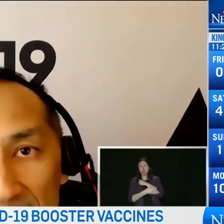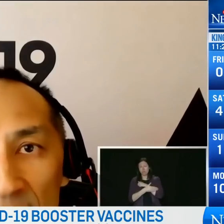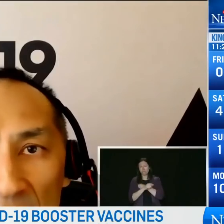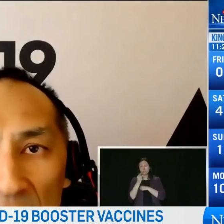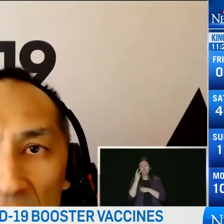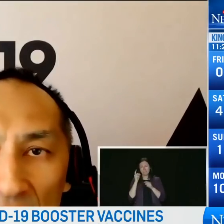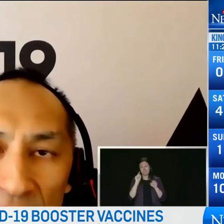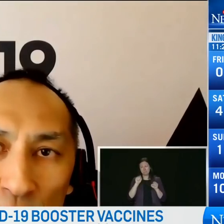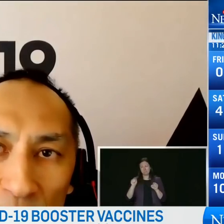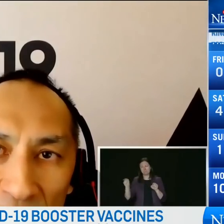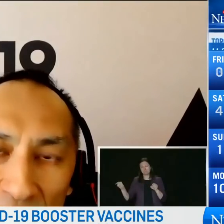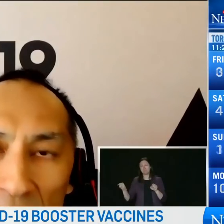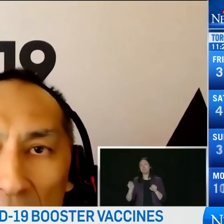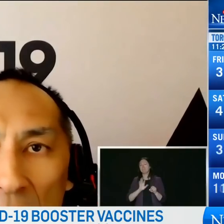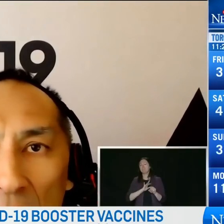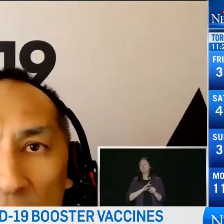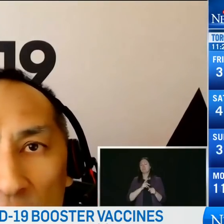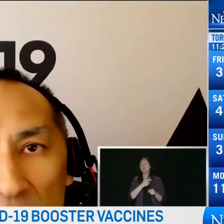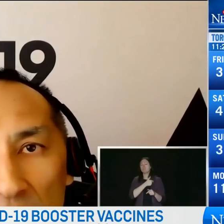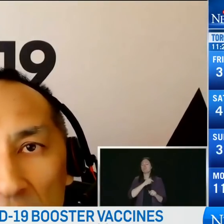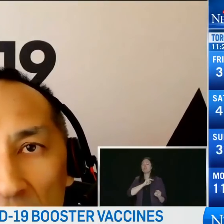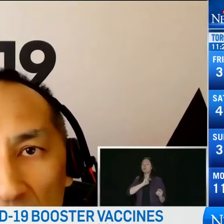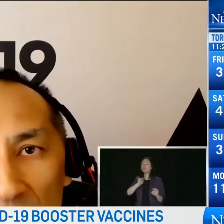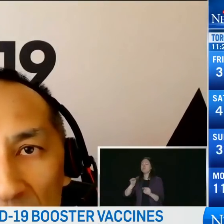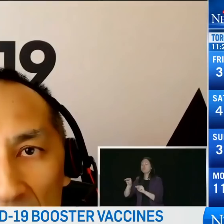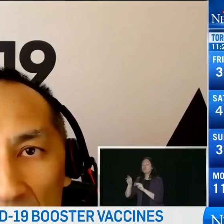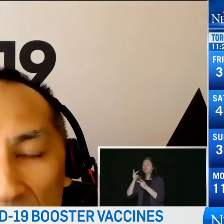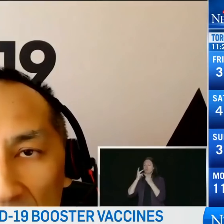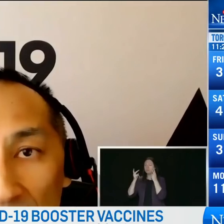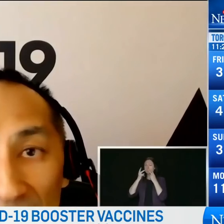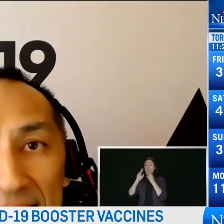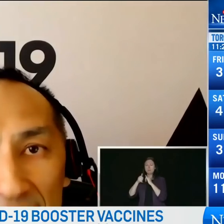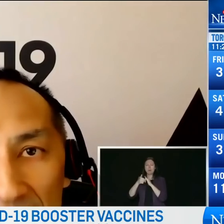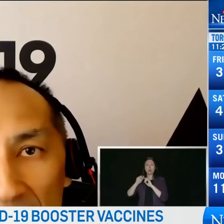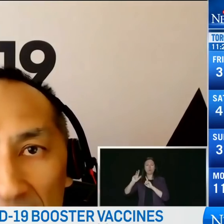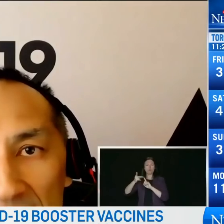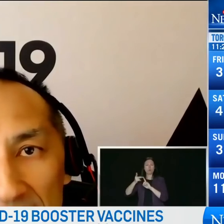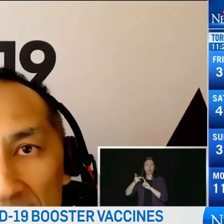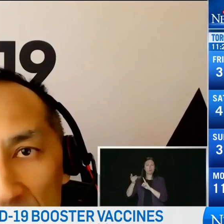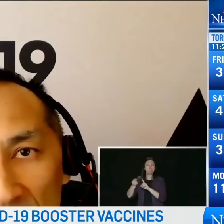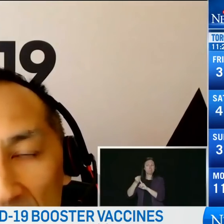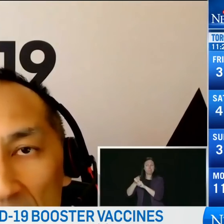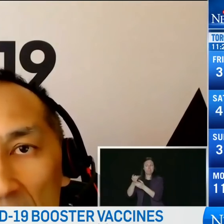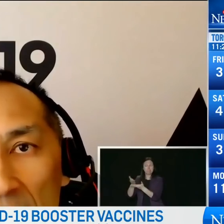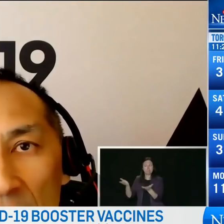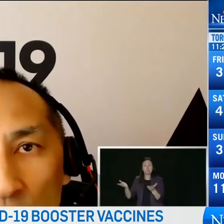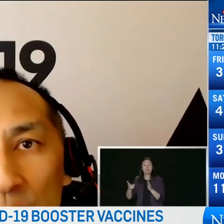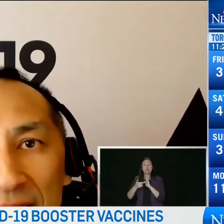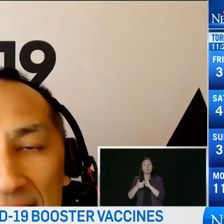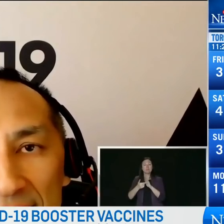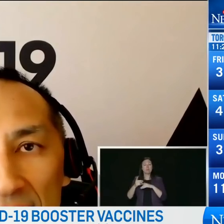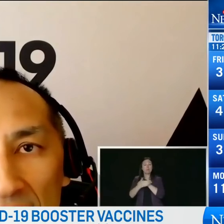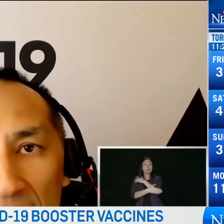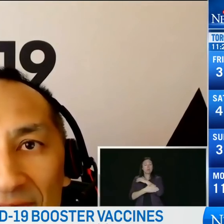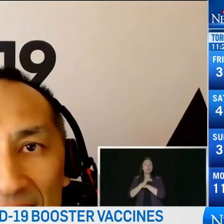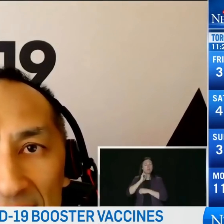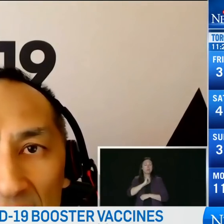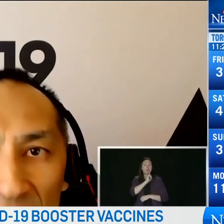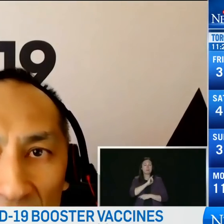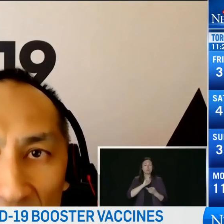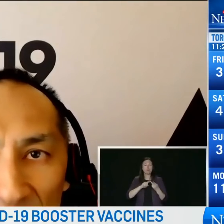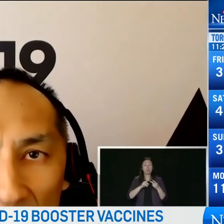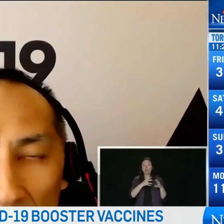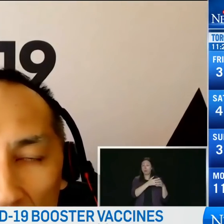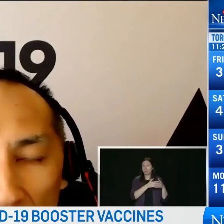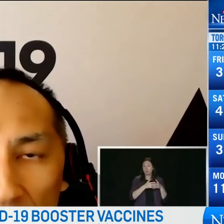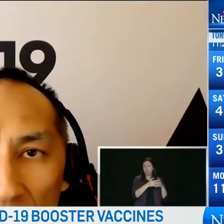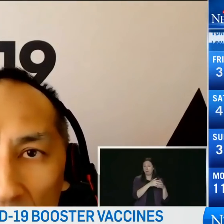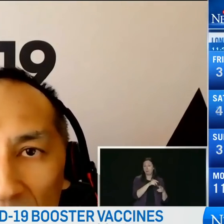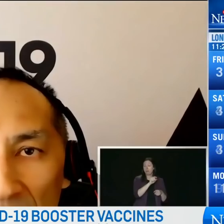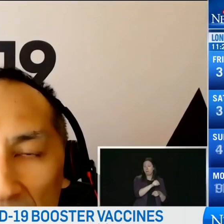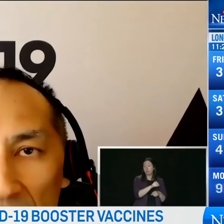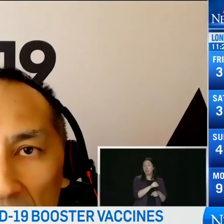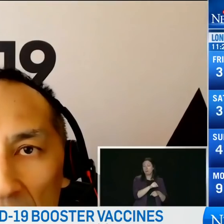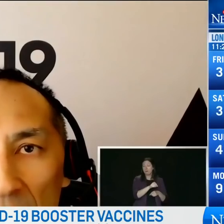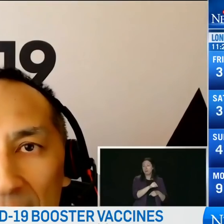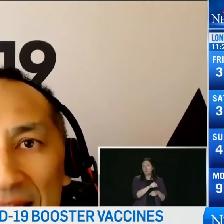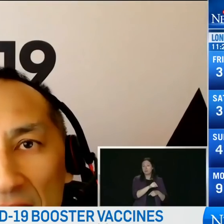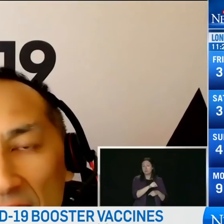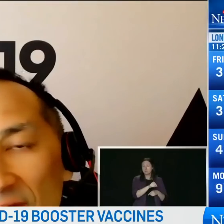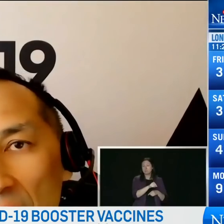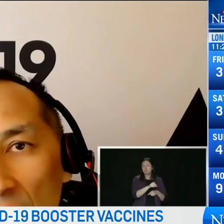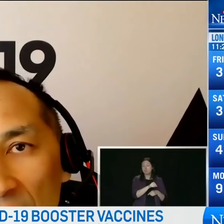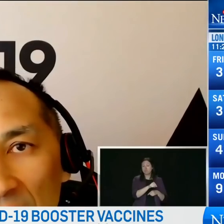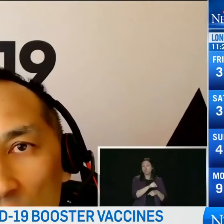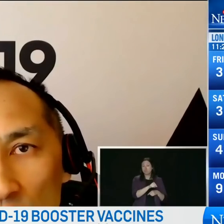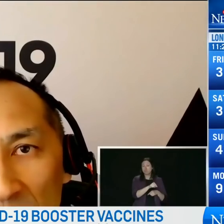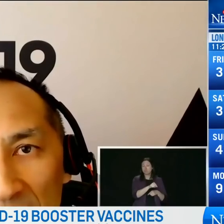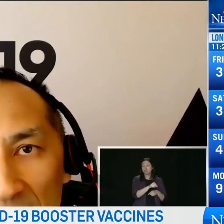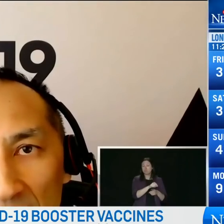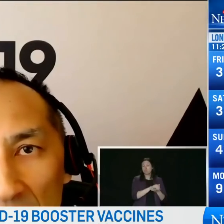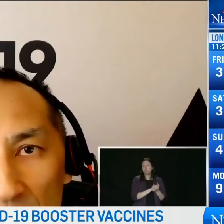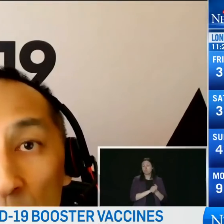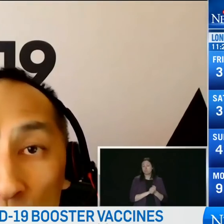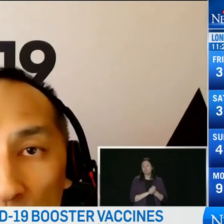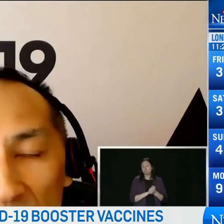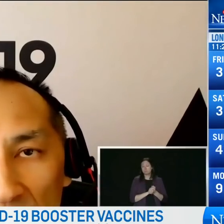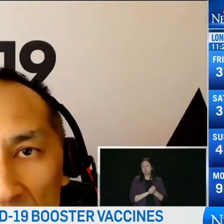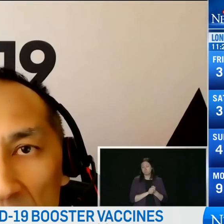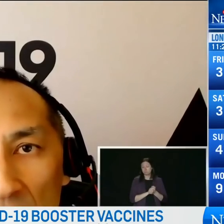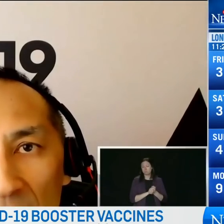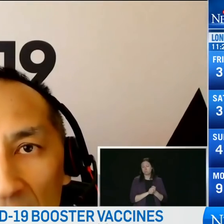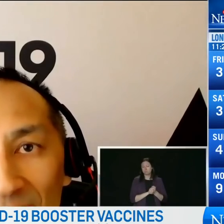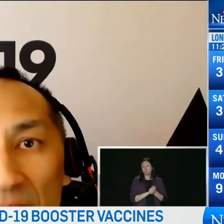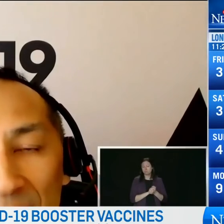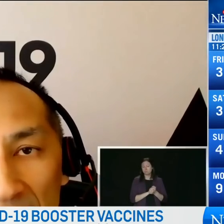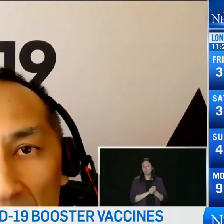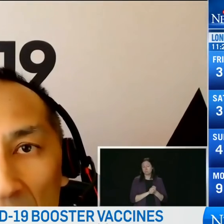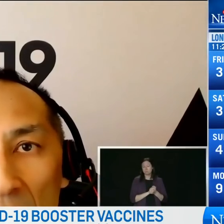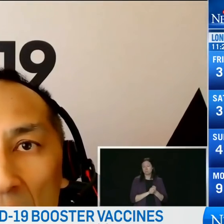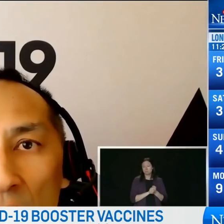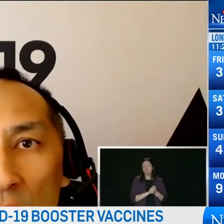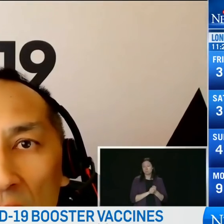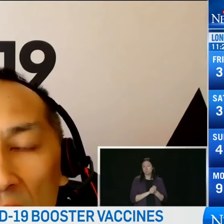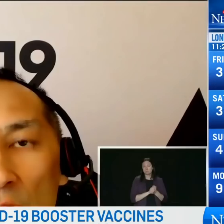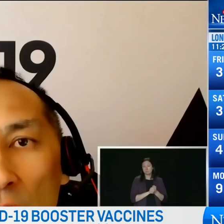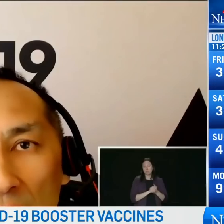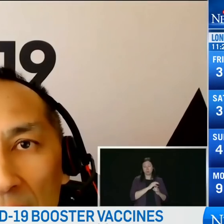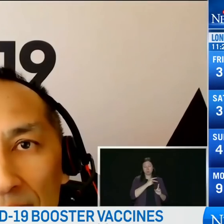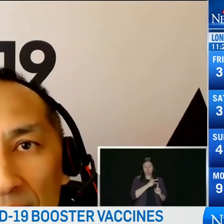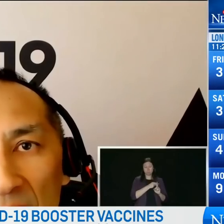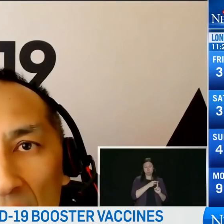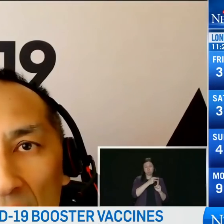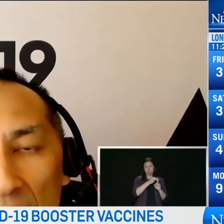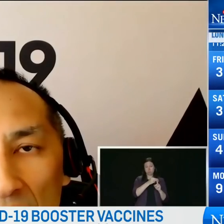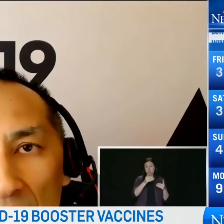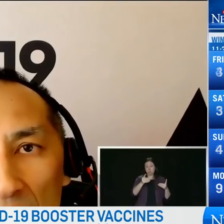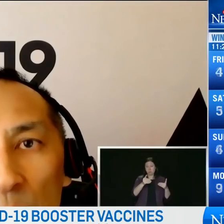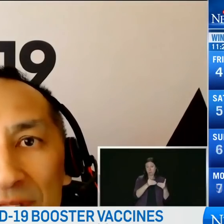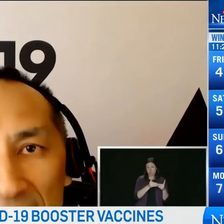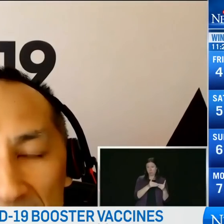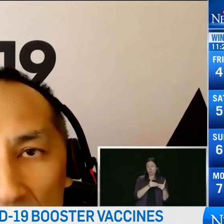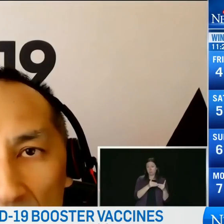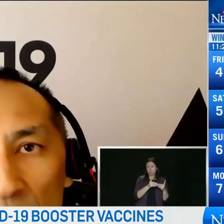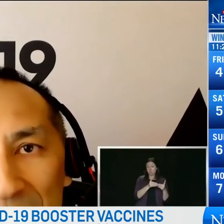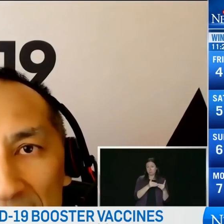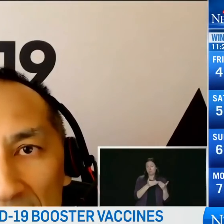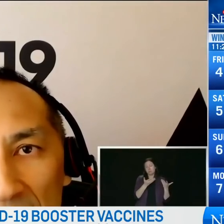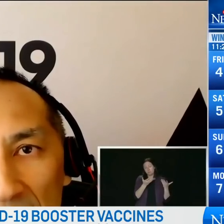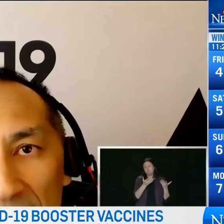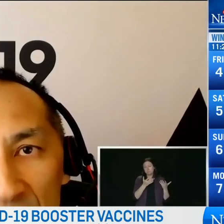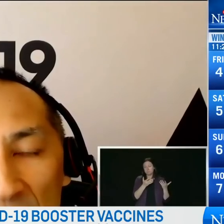WHAT DO YOU THINK OF THAT?